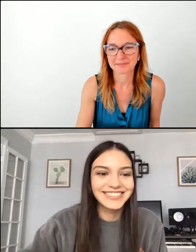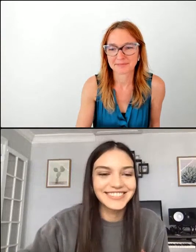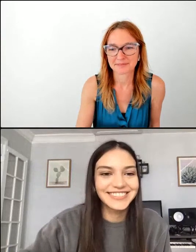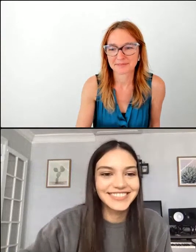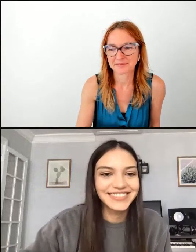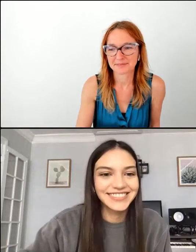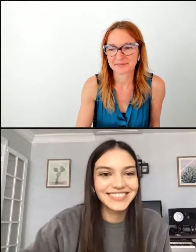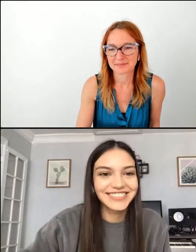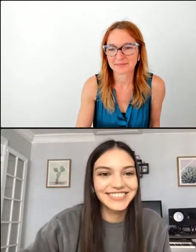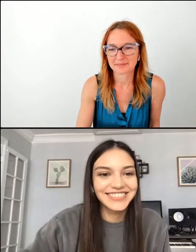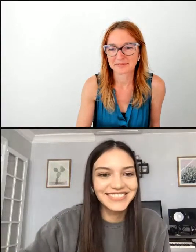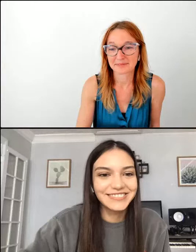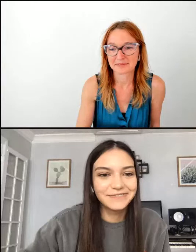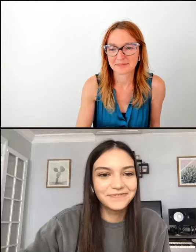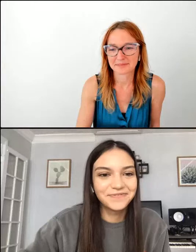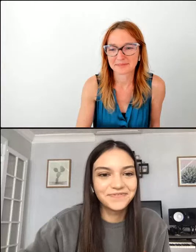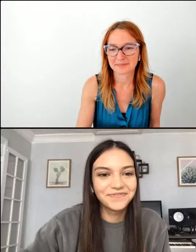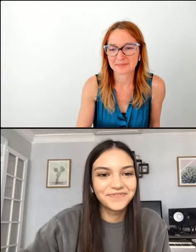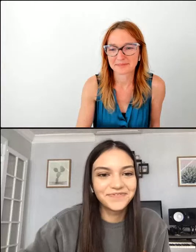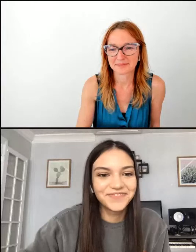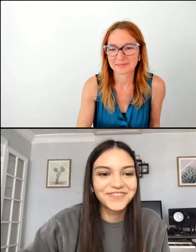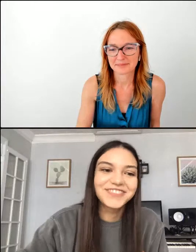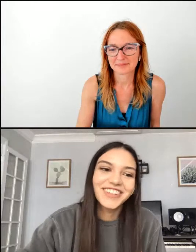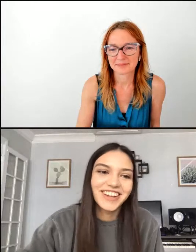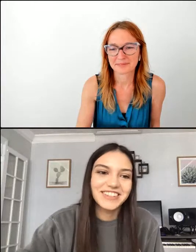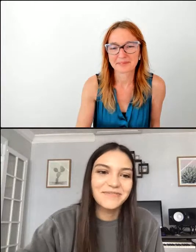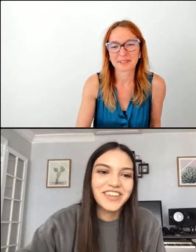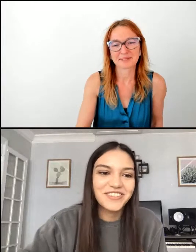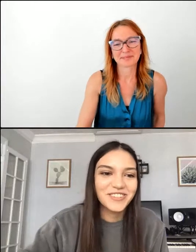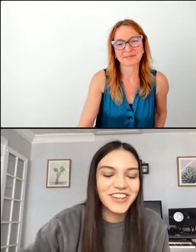that people go there and have a look at her work in that area as well awesome thank you so much